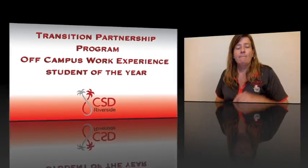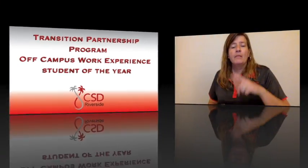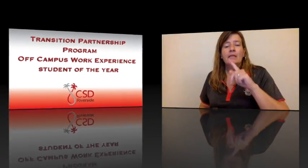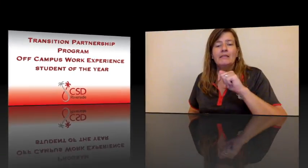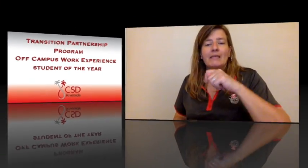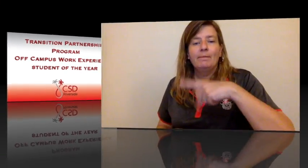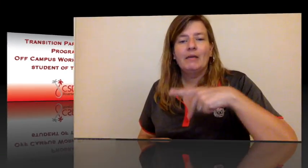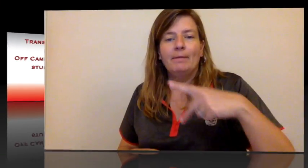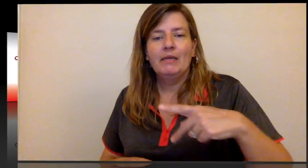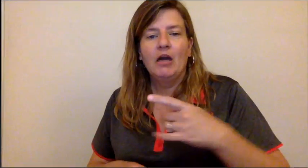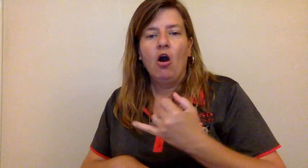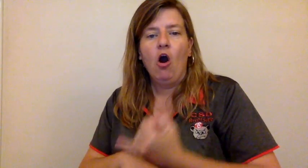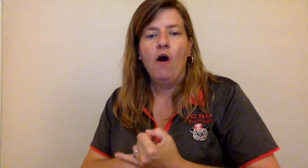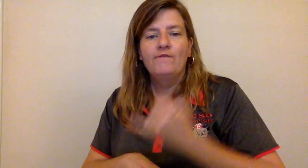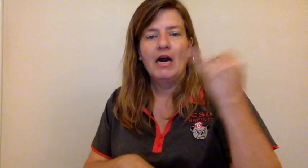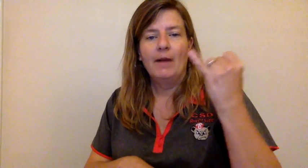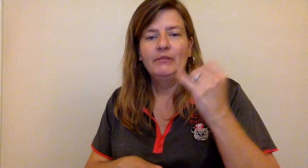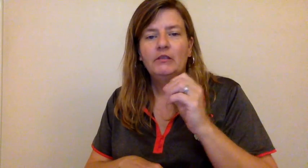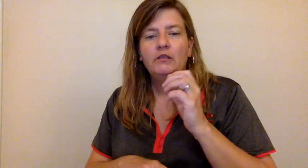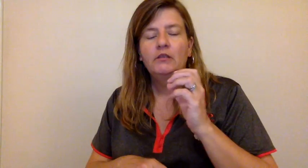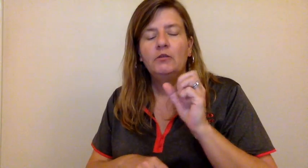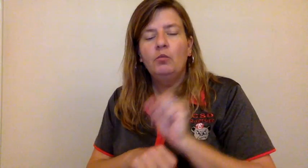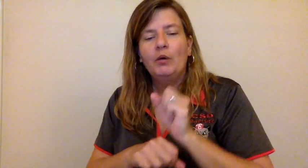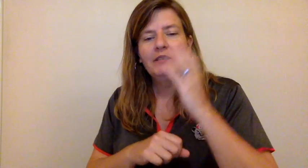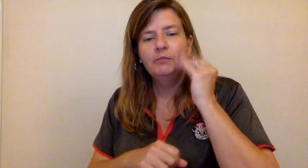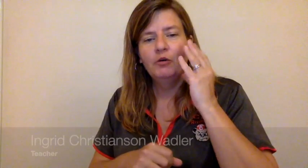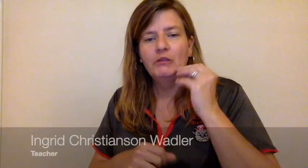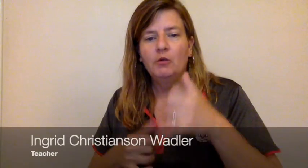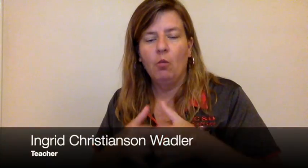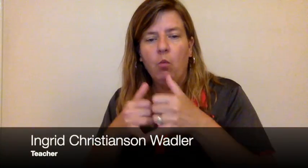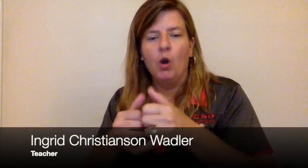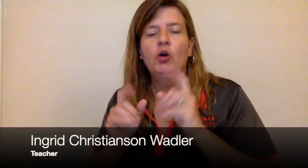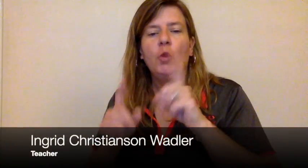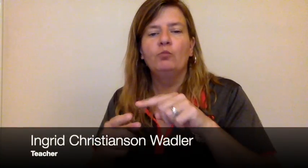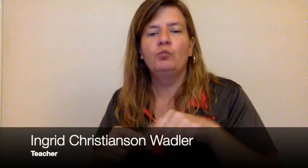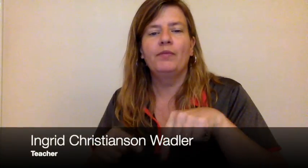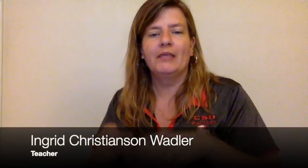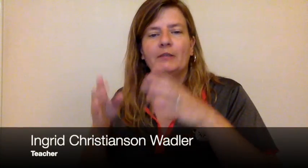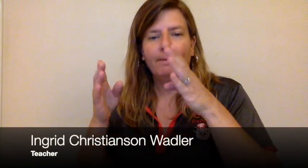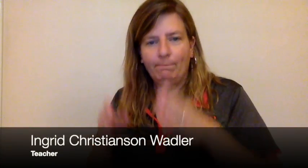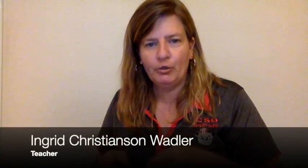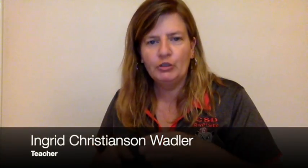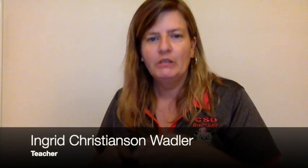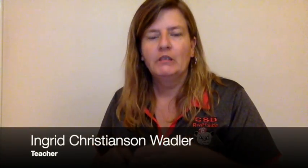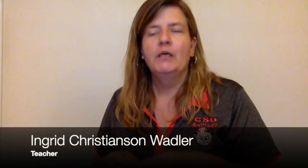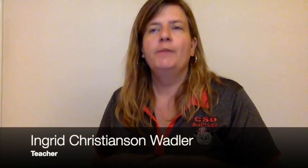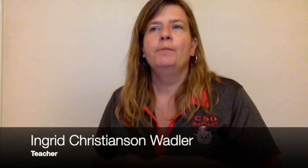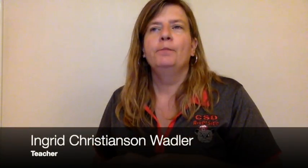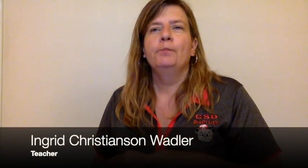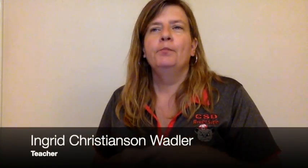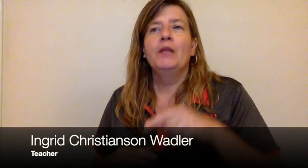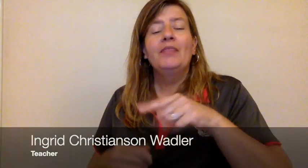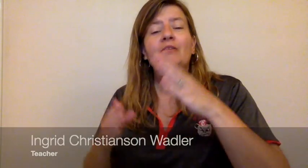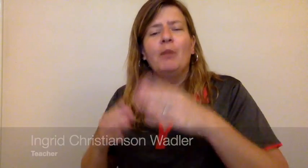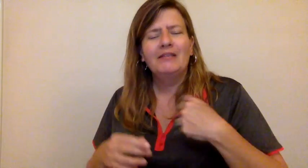Transitions partnership program off-campus work experience award goes to this student an.